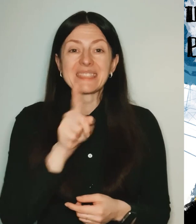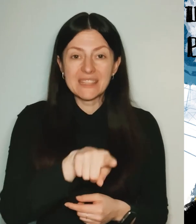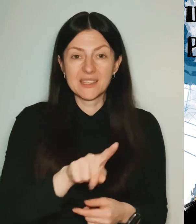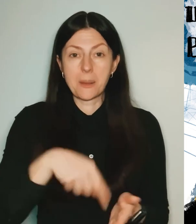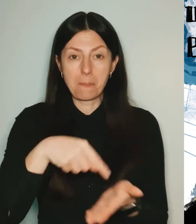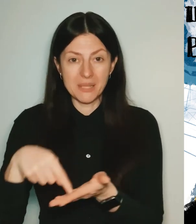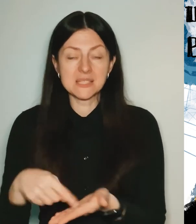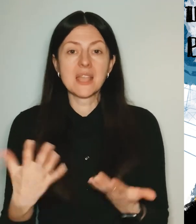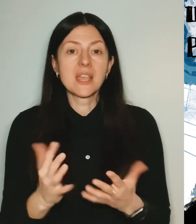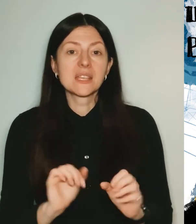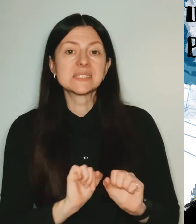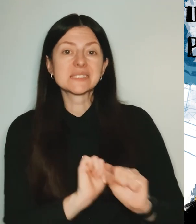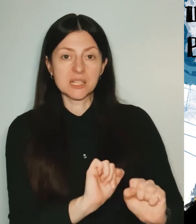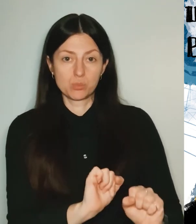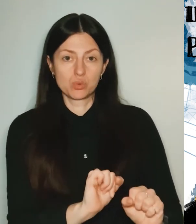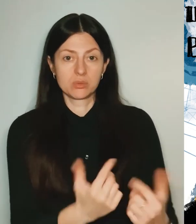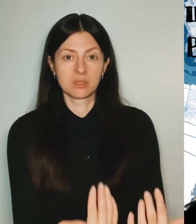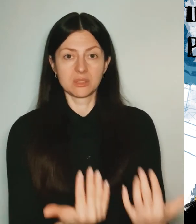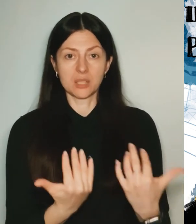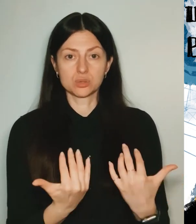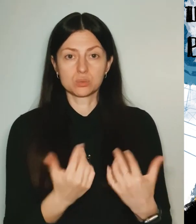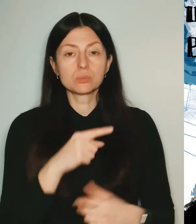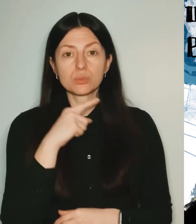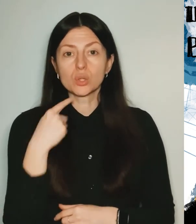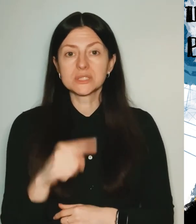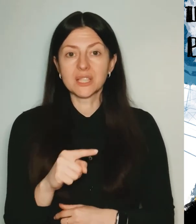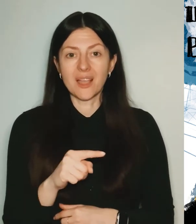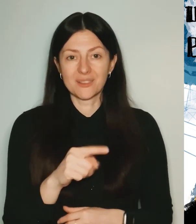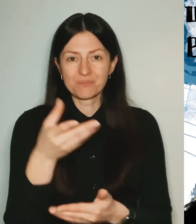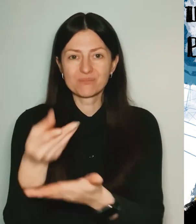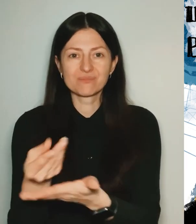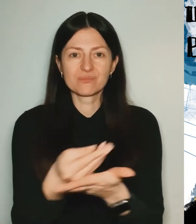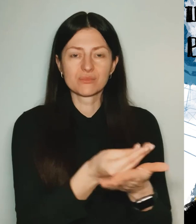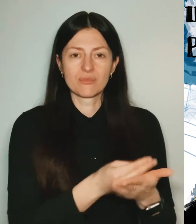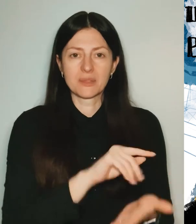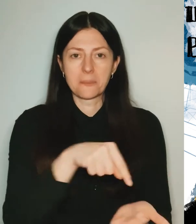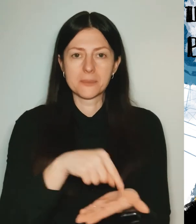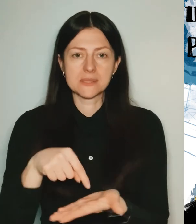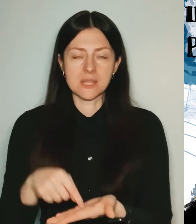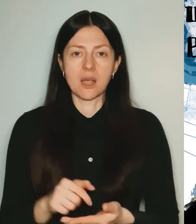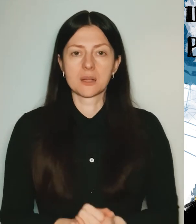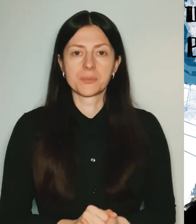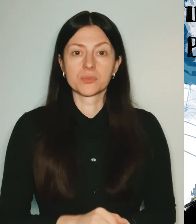those great defenders who do everything to stop russians from invading their cities…